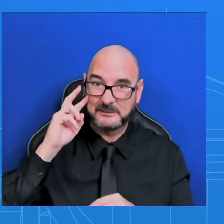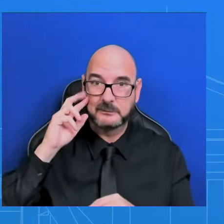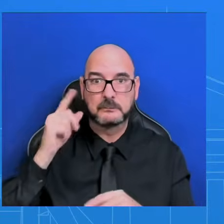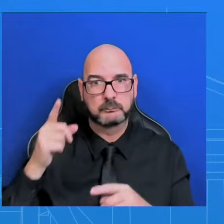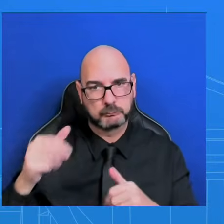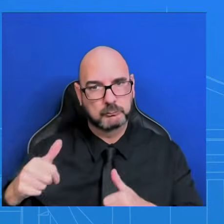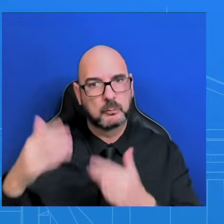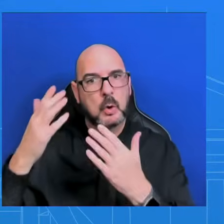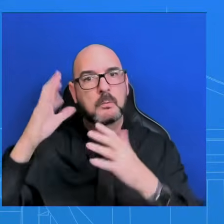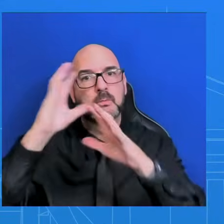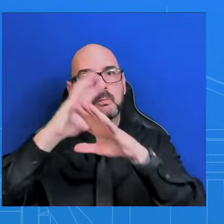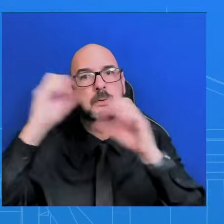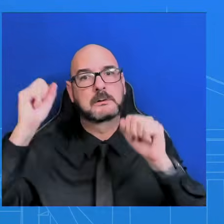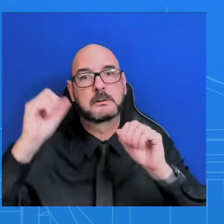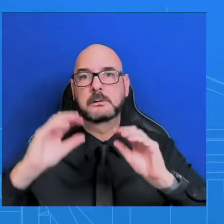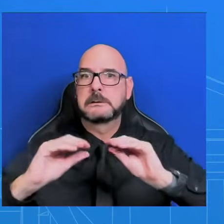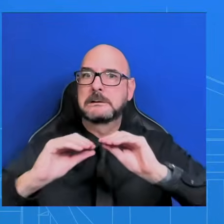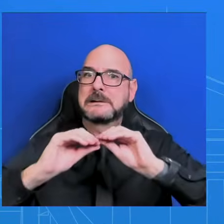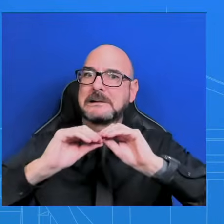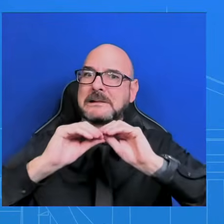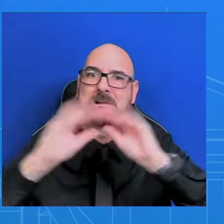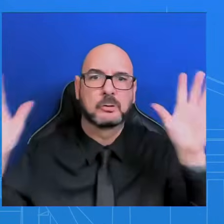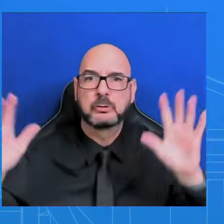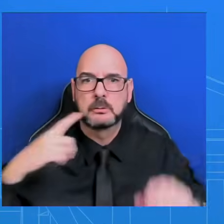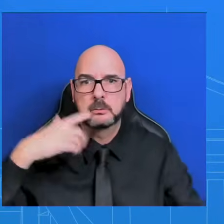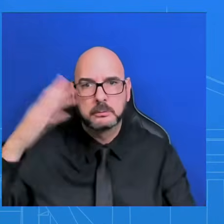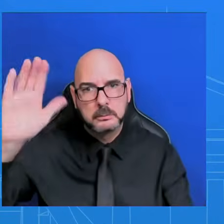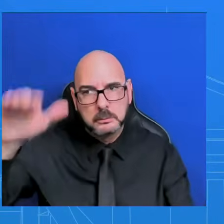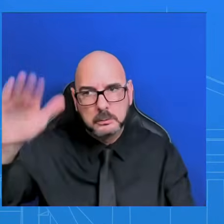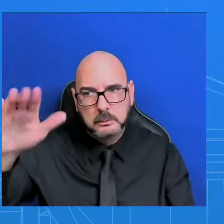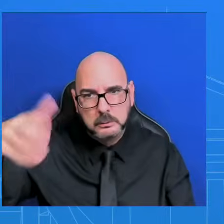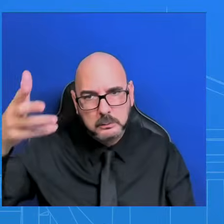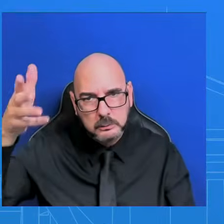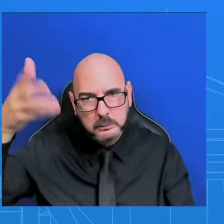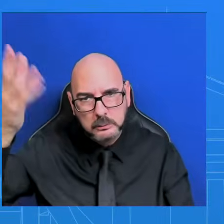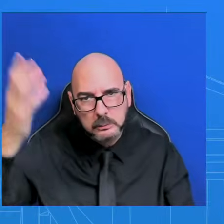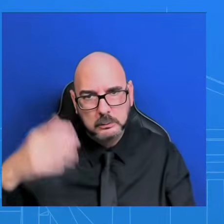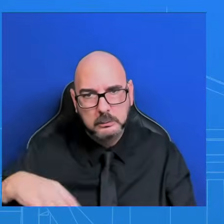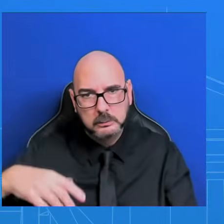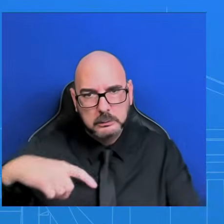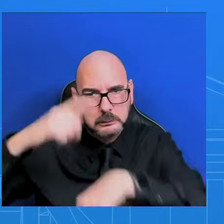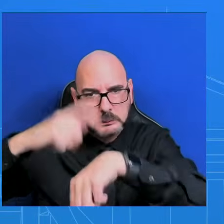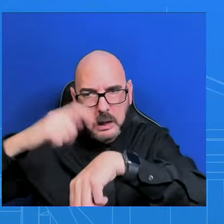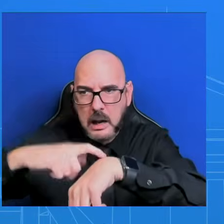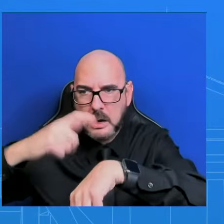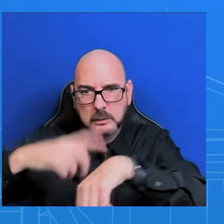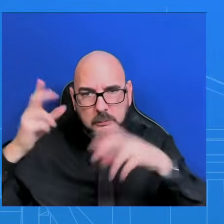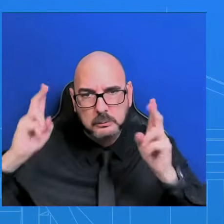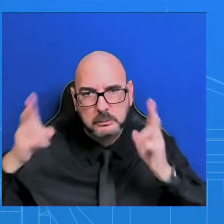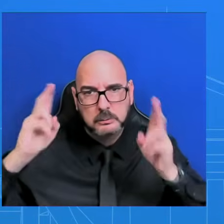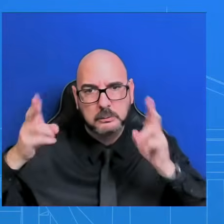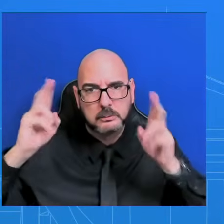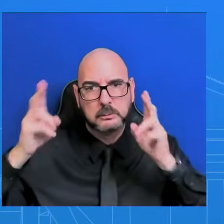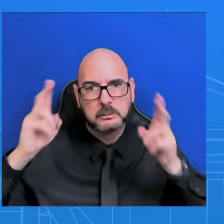We need to be zeroed-in and focused on this and also the funding for Ukraine, as Ukraine continues --